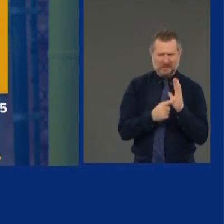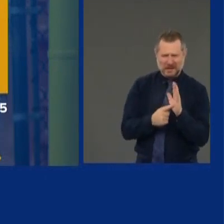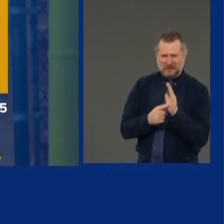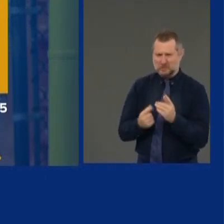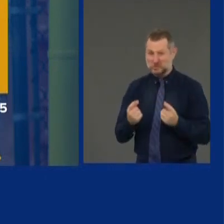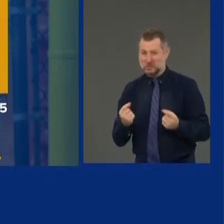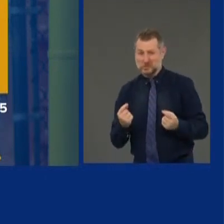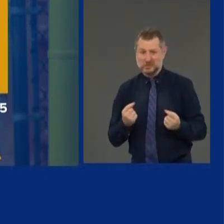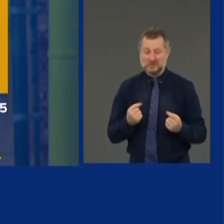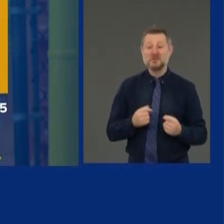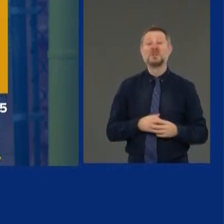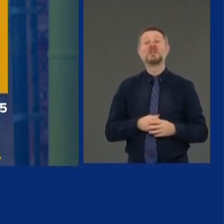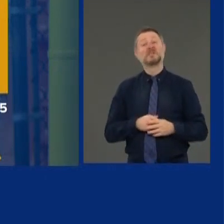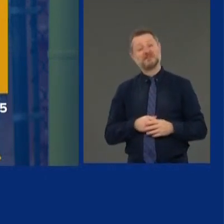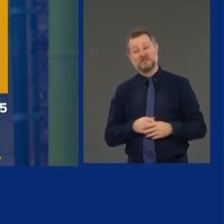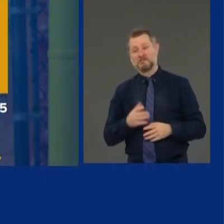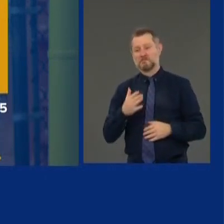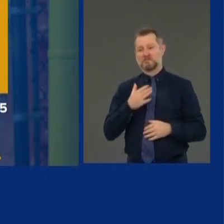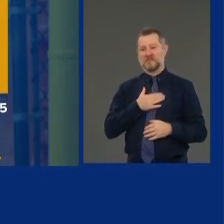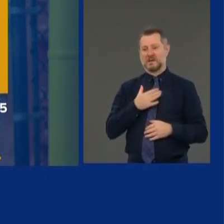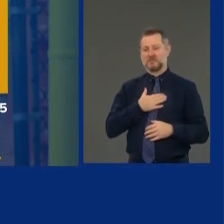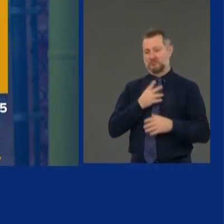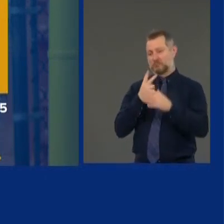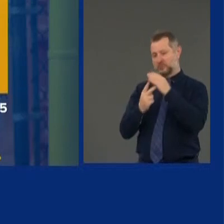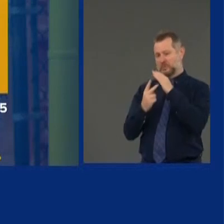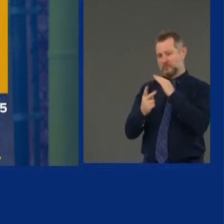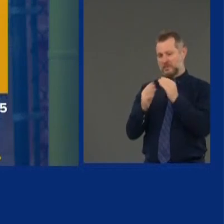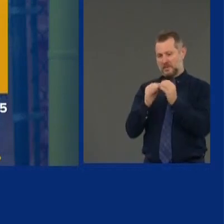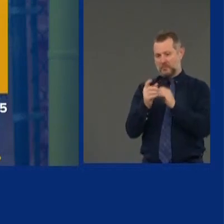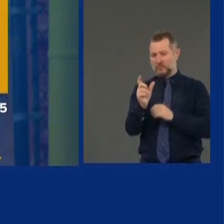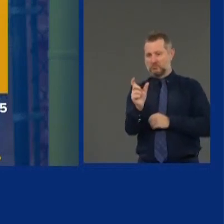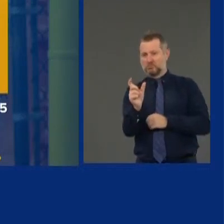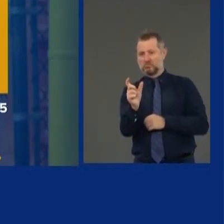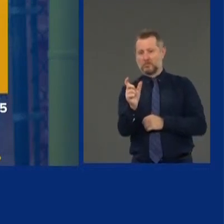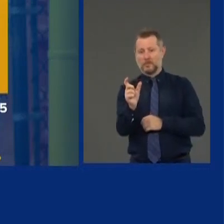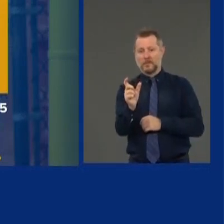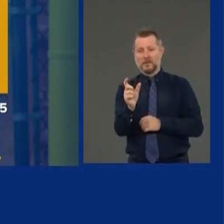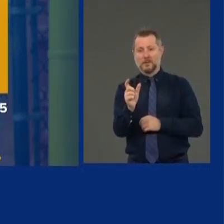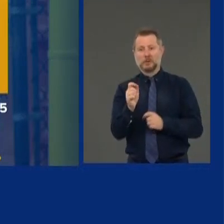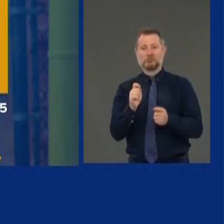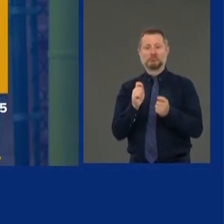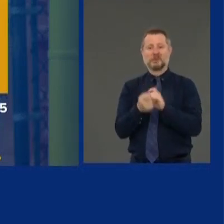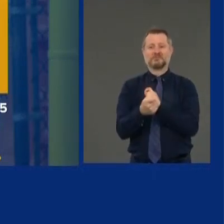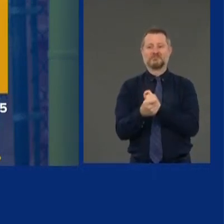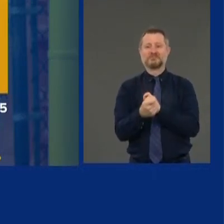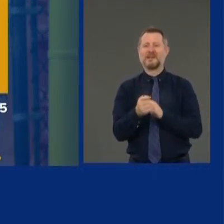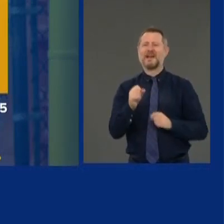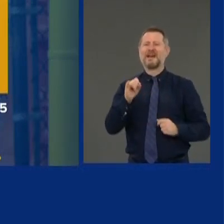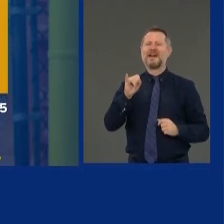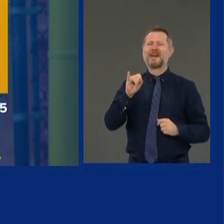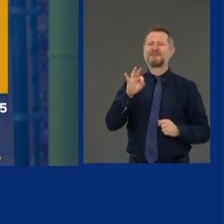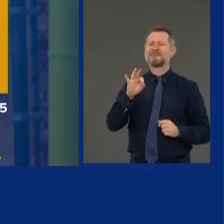WITH EACH PROJECTION MODELS DO,